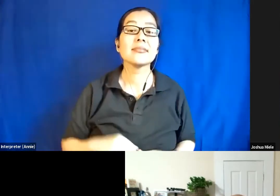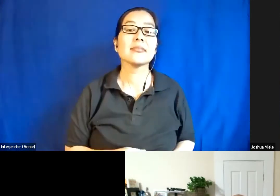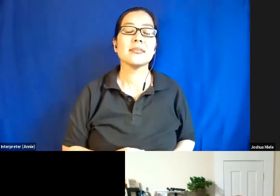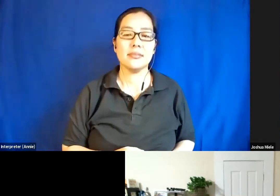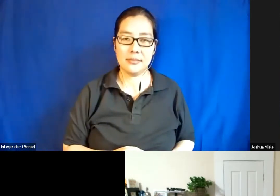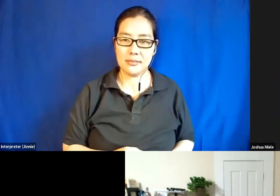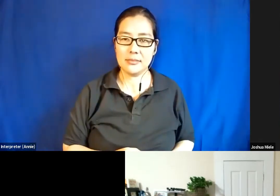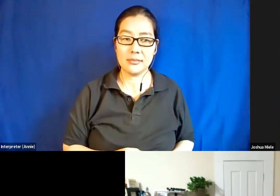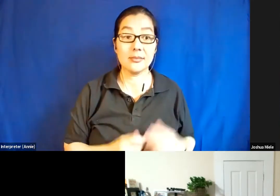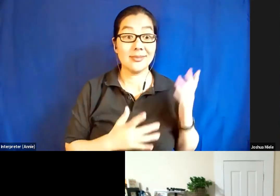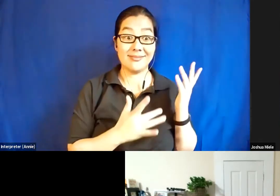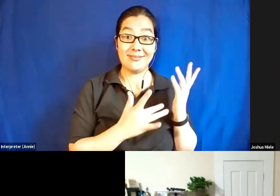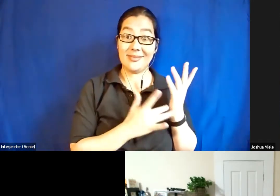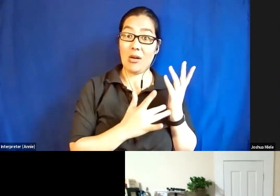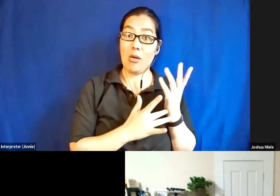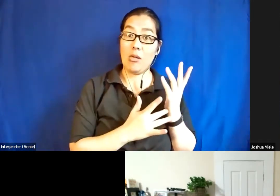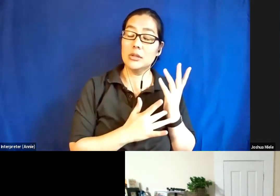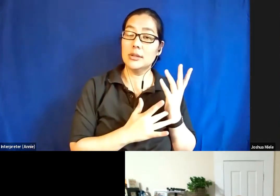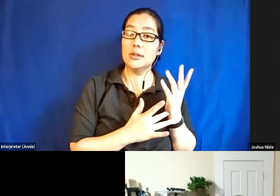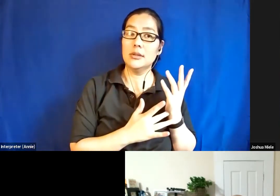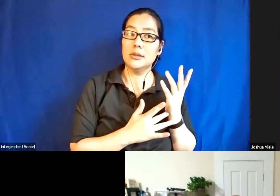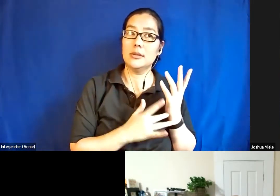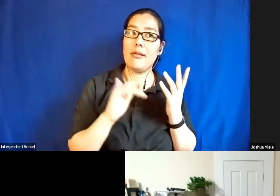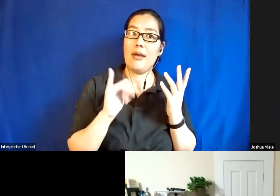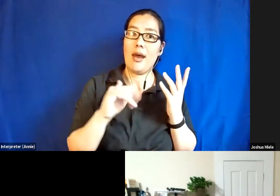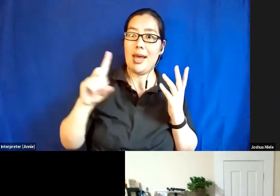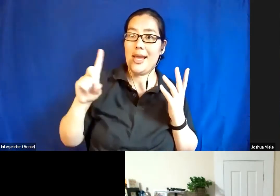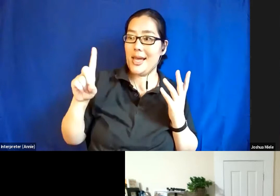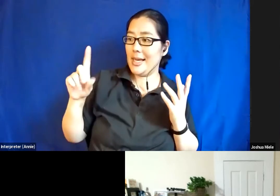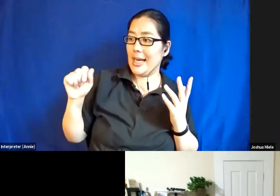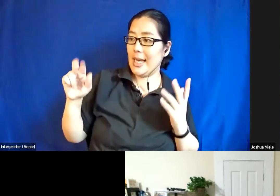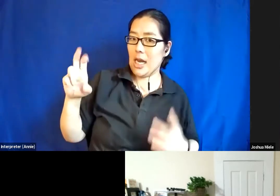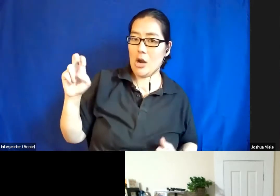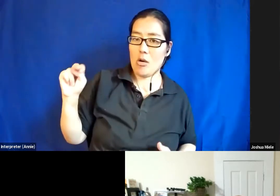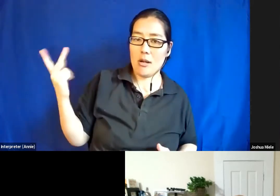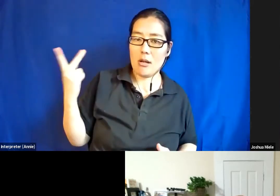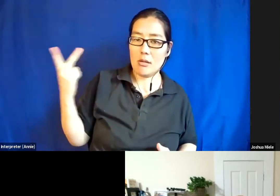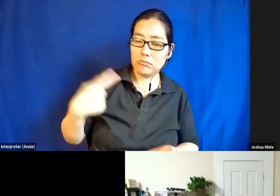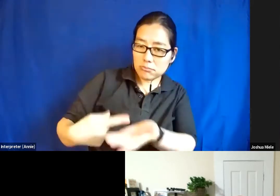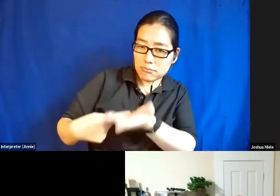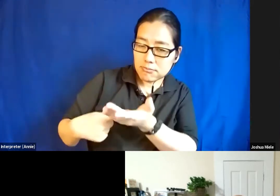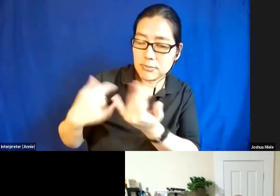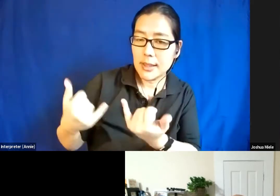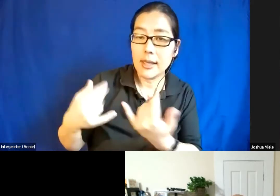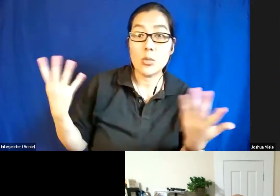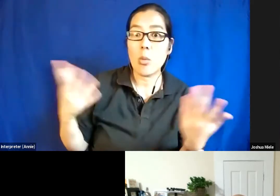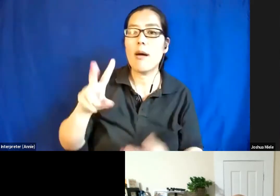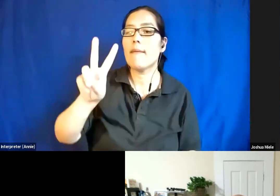technology that Darren and I are talking about today is Vizling which seeks to make